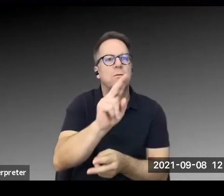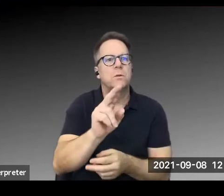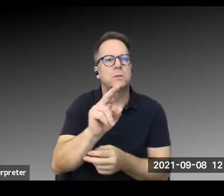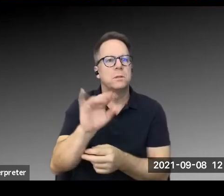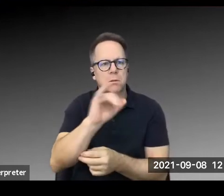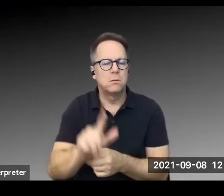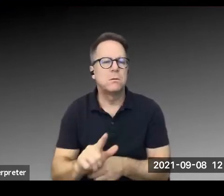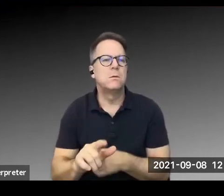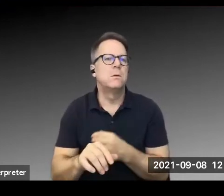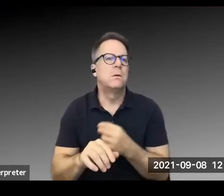sorry.